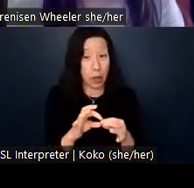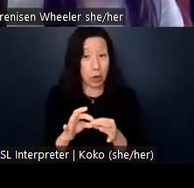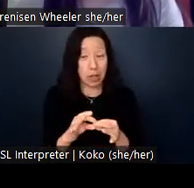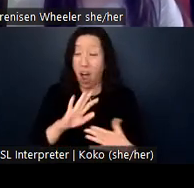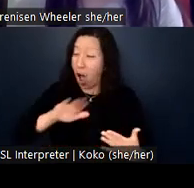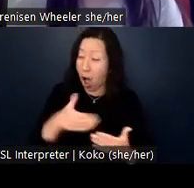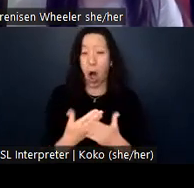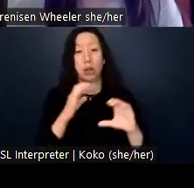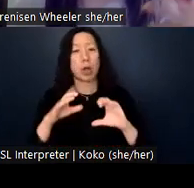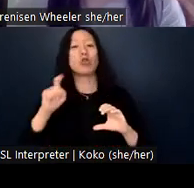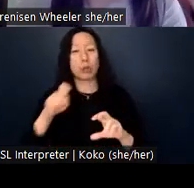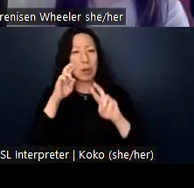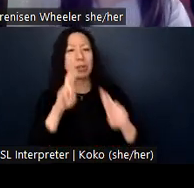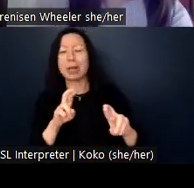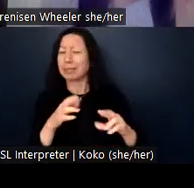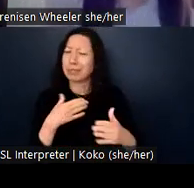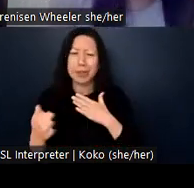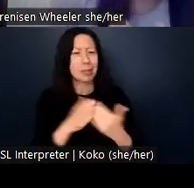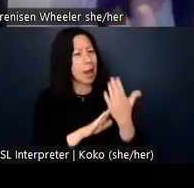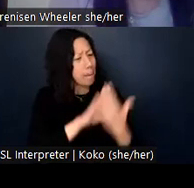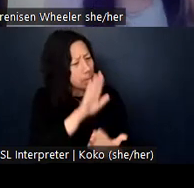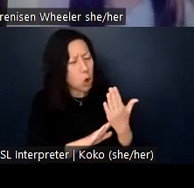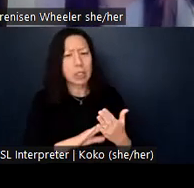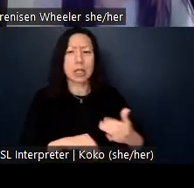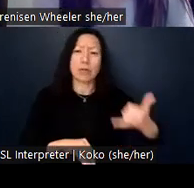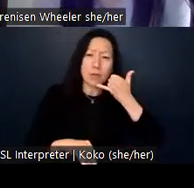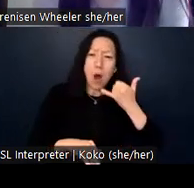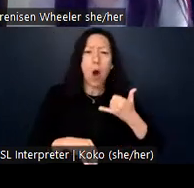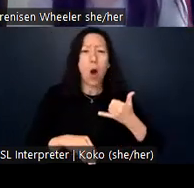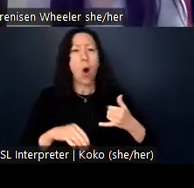12:51:25 And so again as we know it's it's not paying for a pointer to use where's your